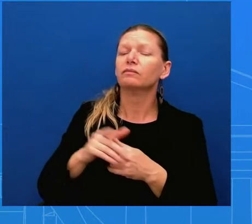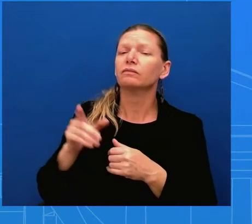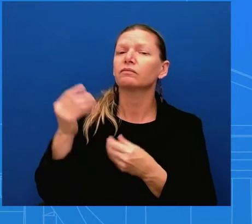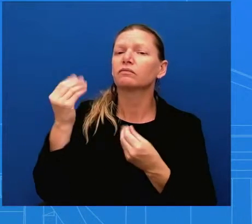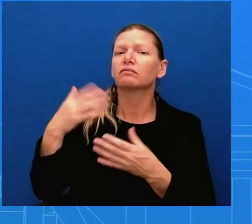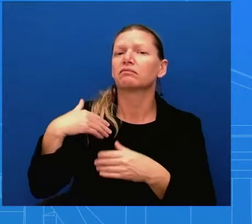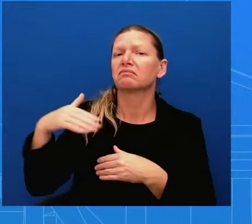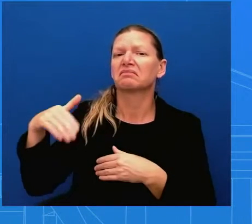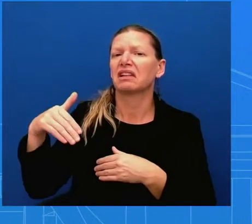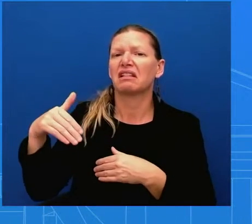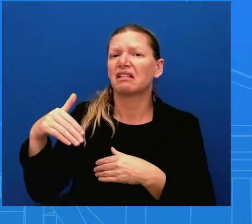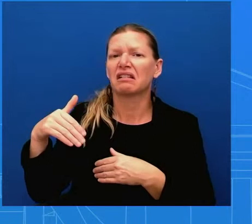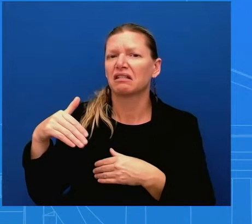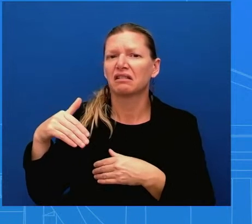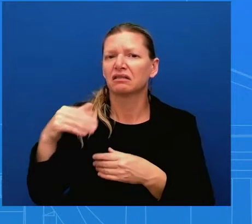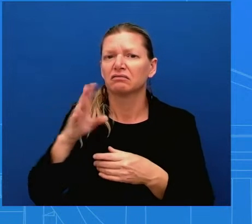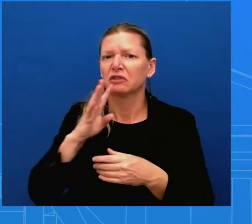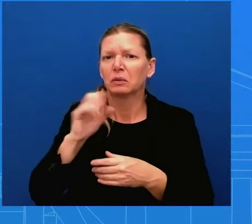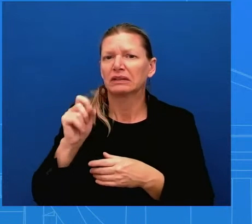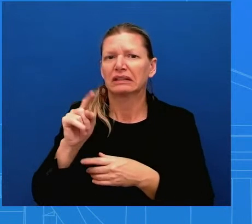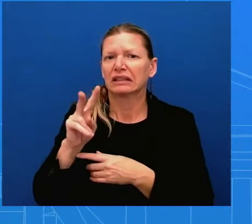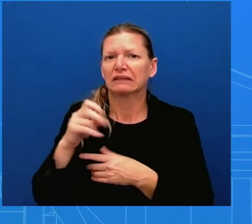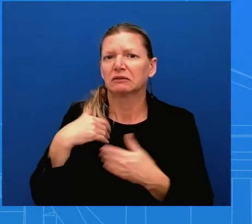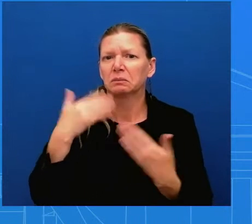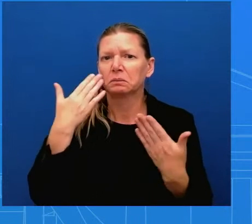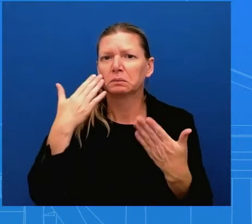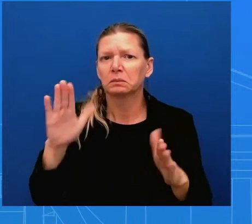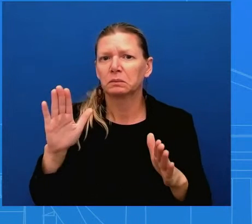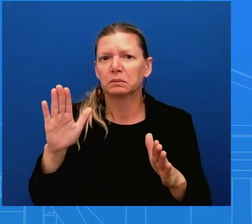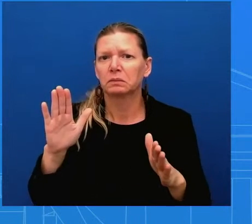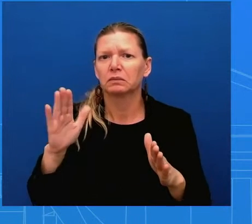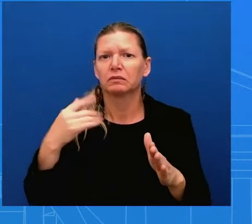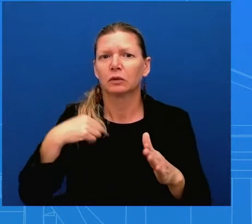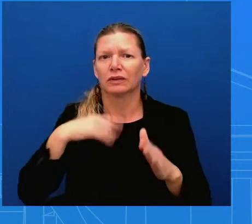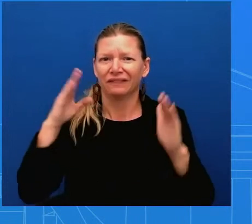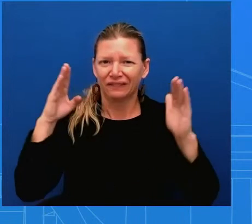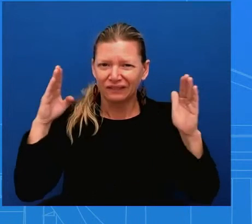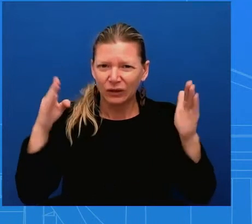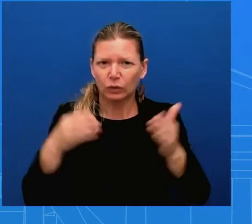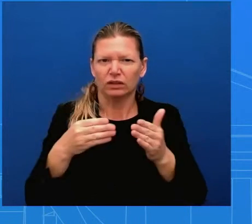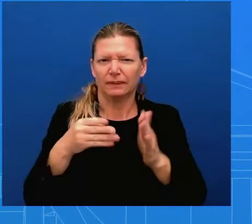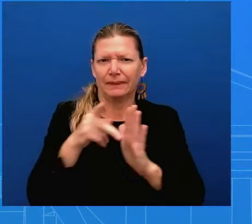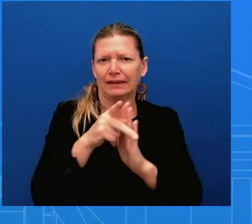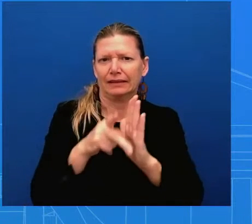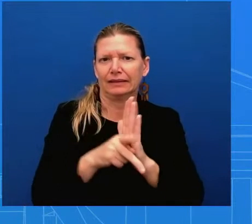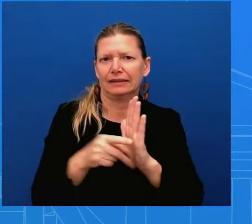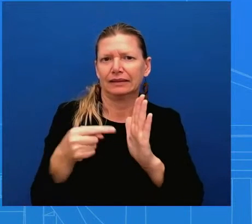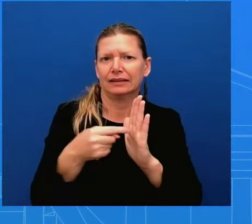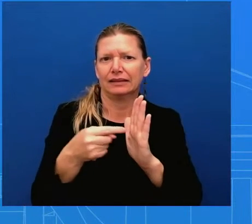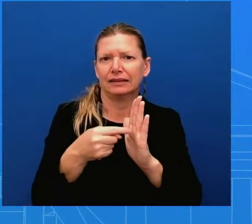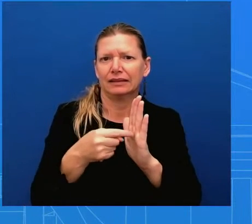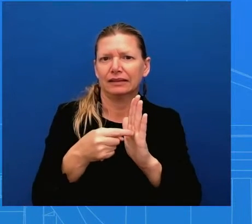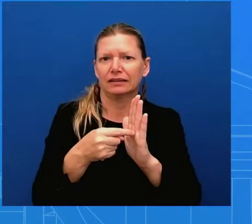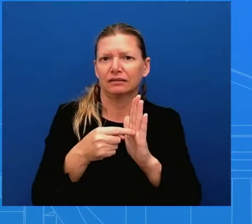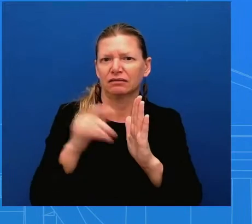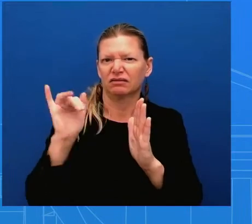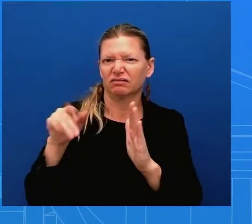as it relates to the ongoing war and the situation in the Middle East. I have not been engaged in or involved in the preparations for the President's commencement address.